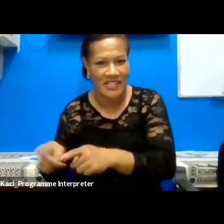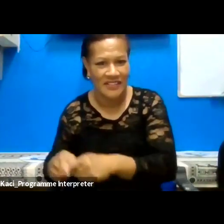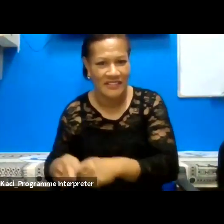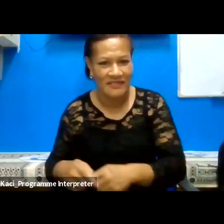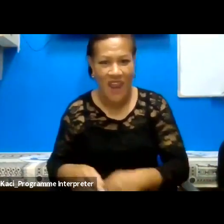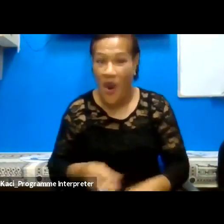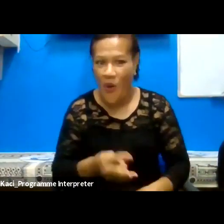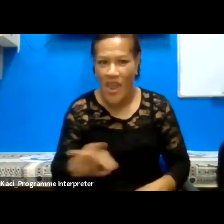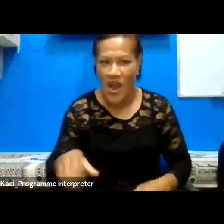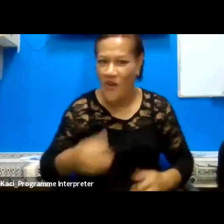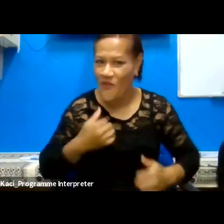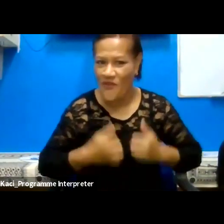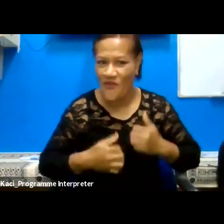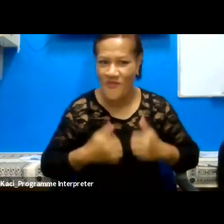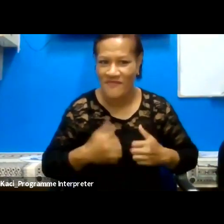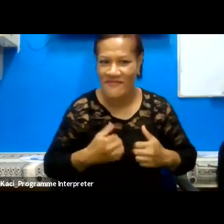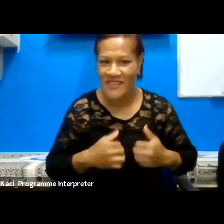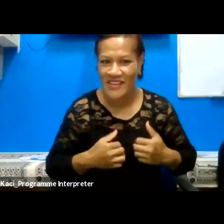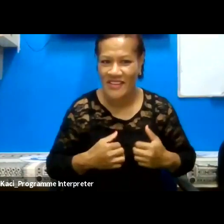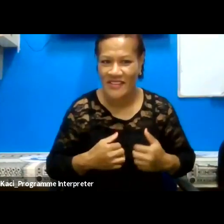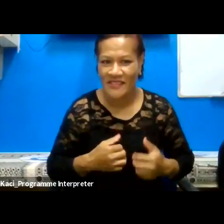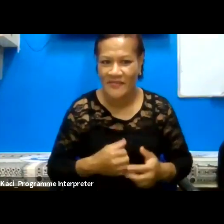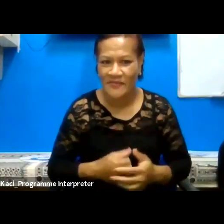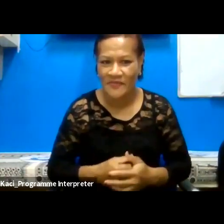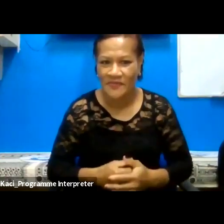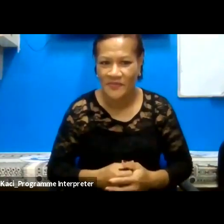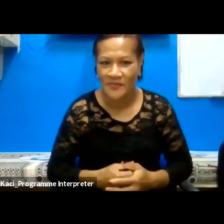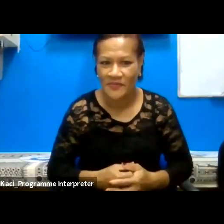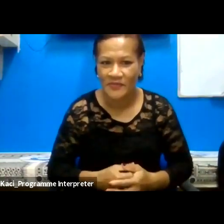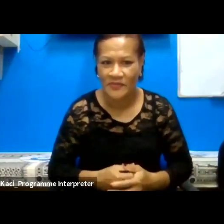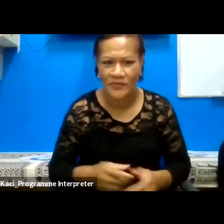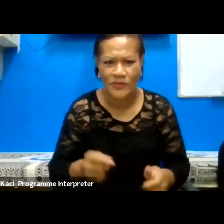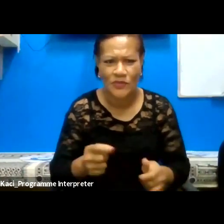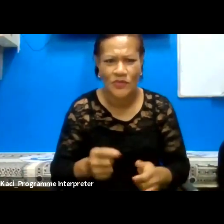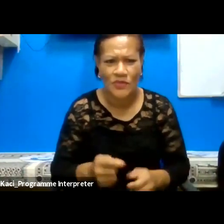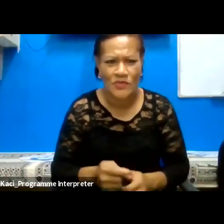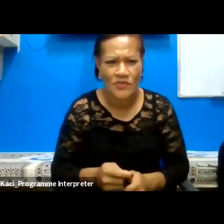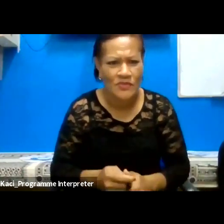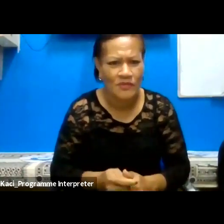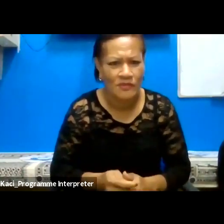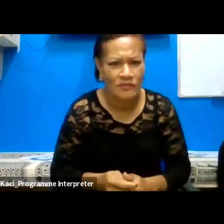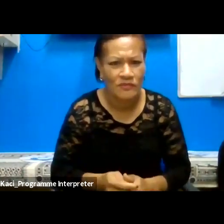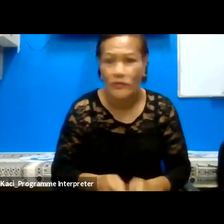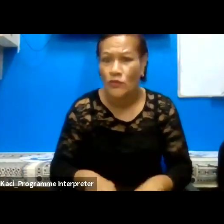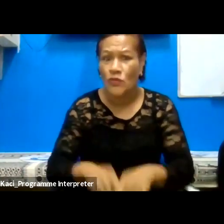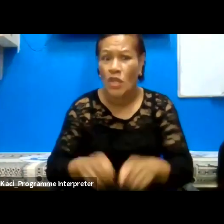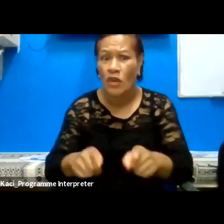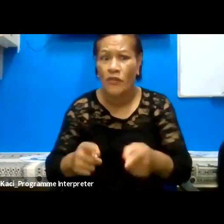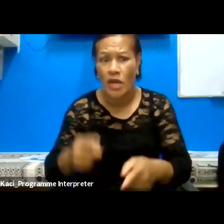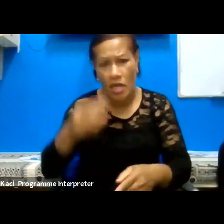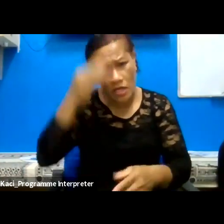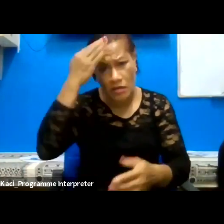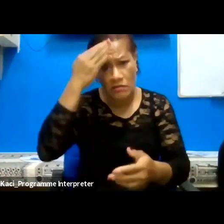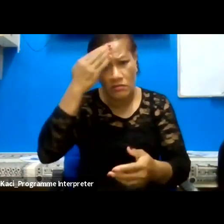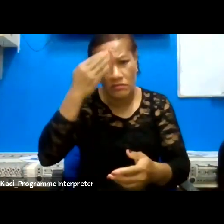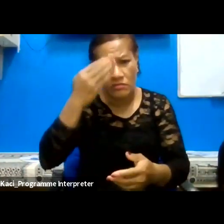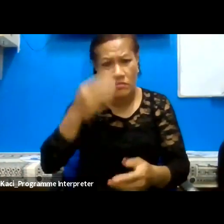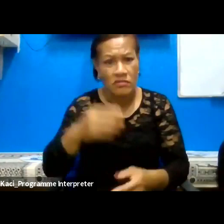celebrate. The expansion of